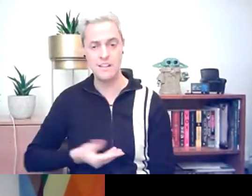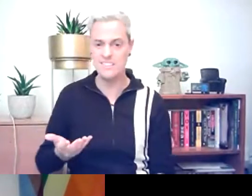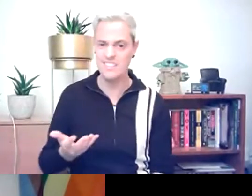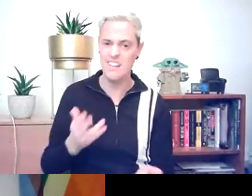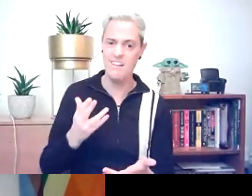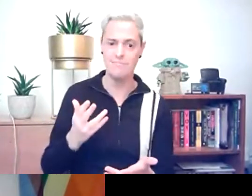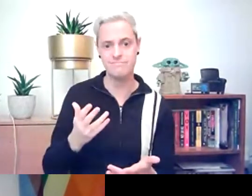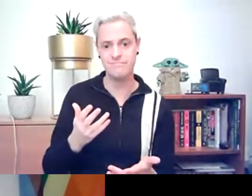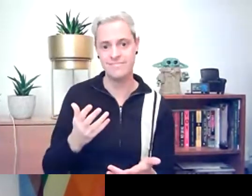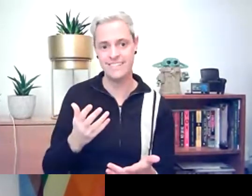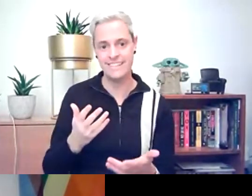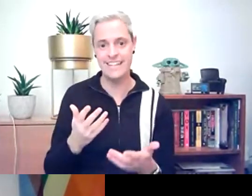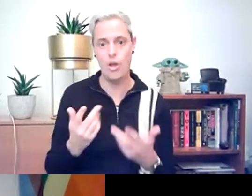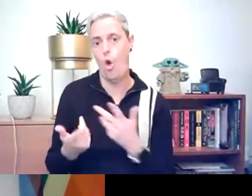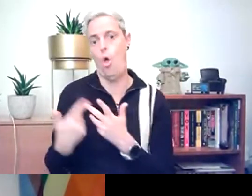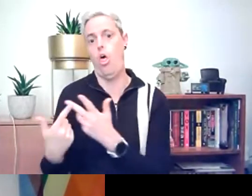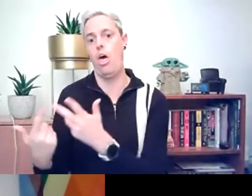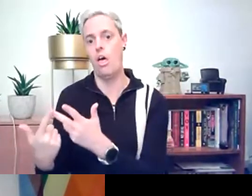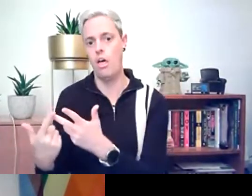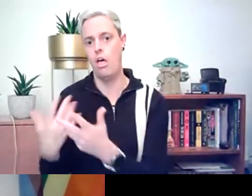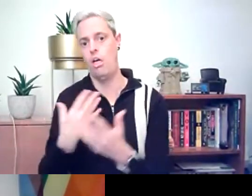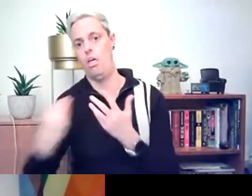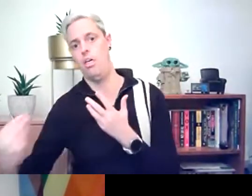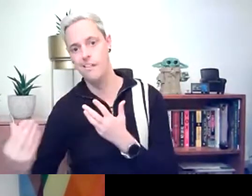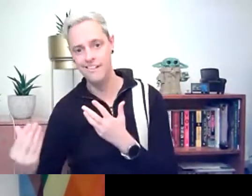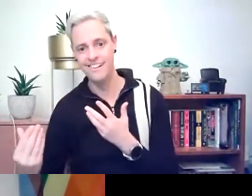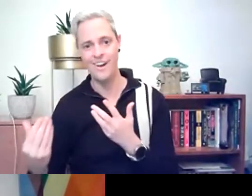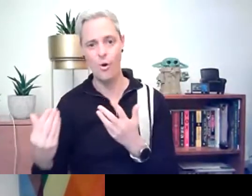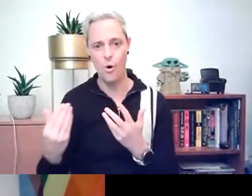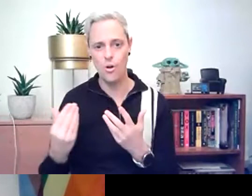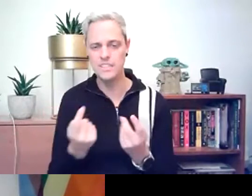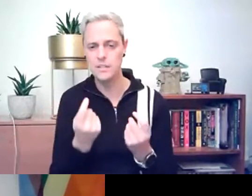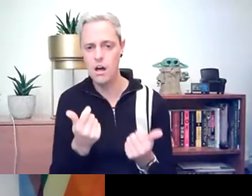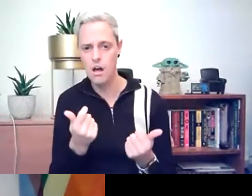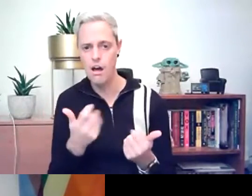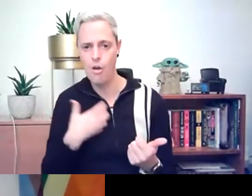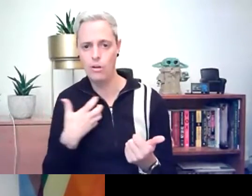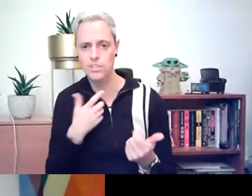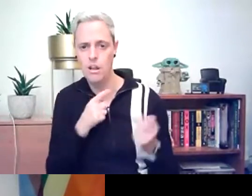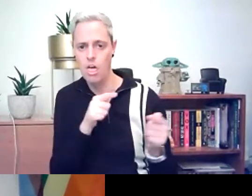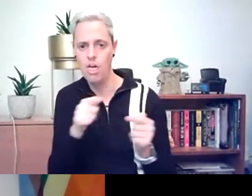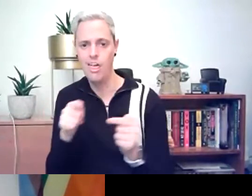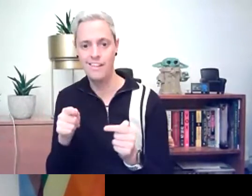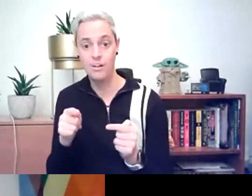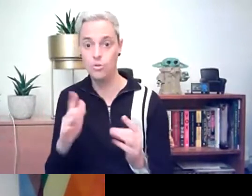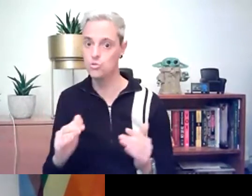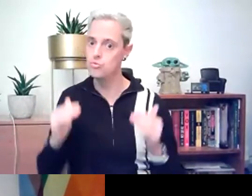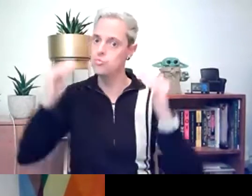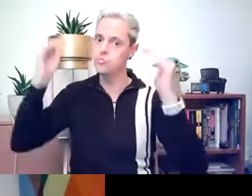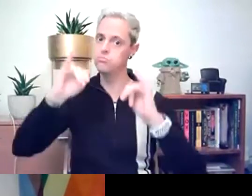18:32:04 and micro aggressions and an opposite of the more extreme forms. Yeah, I think you